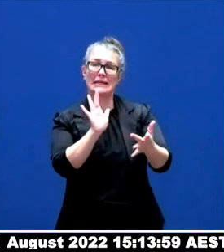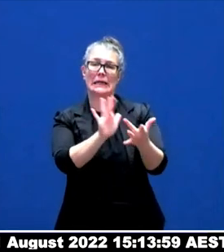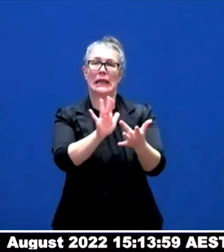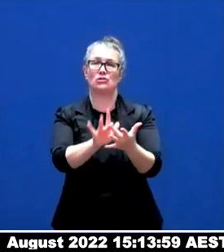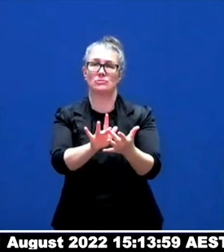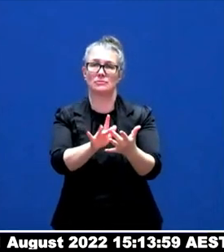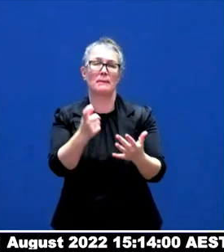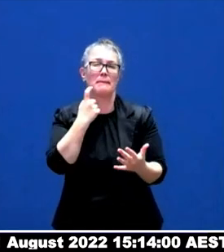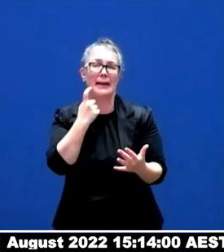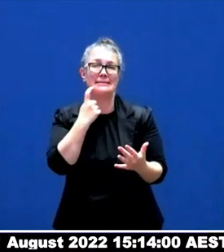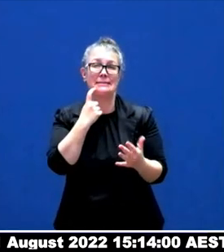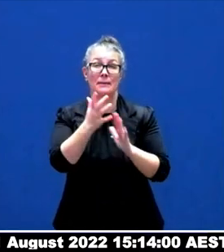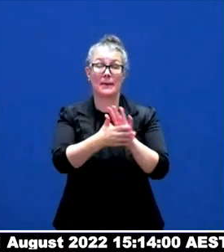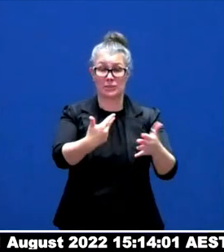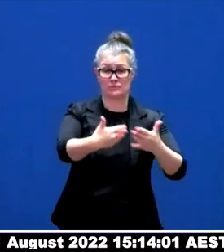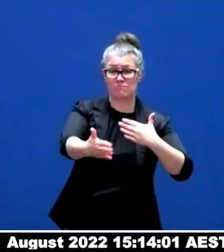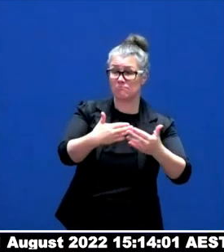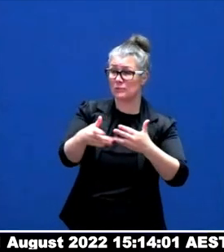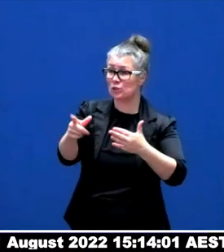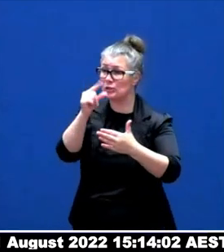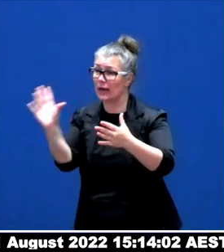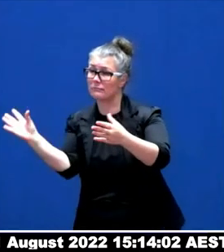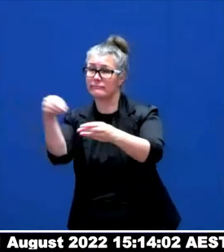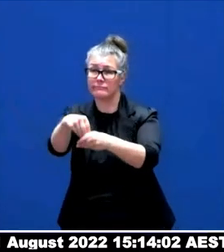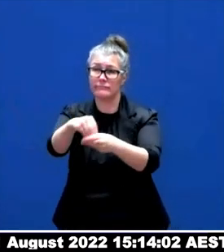just linking a participant in about community and mainstream.